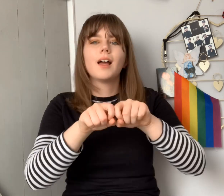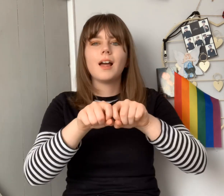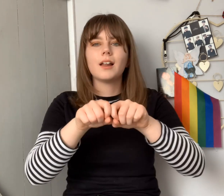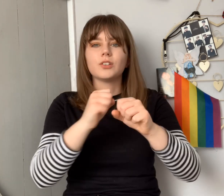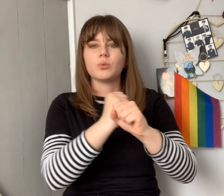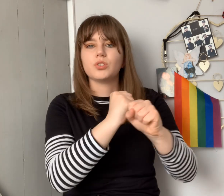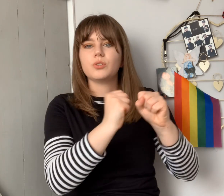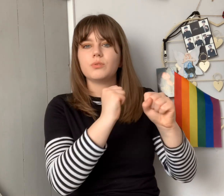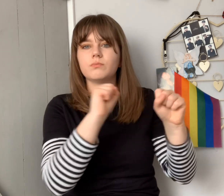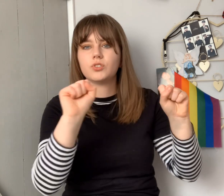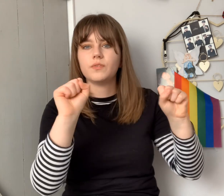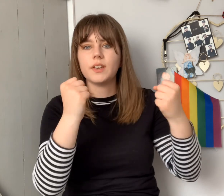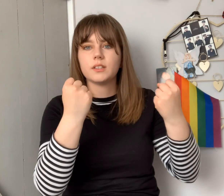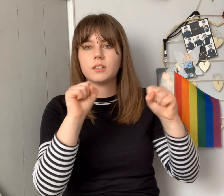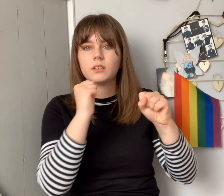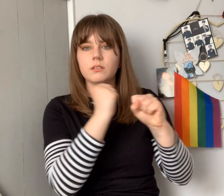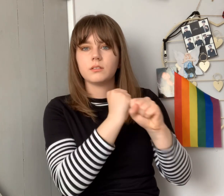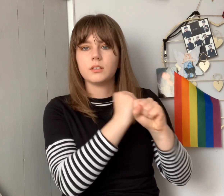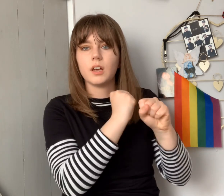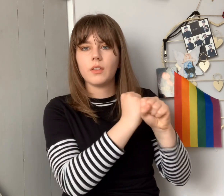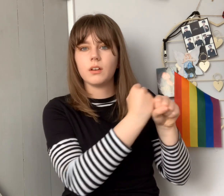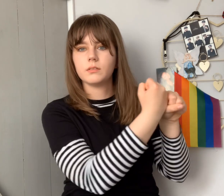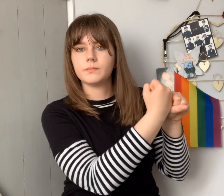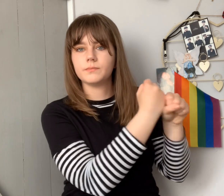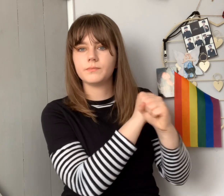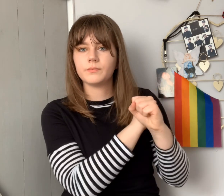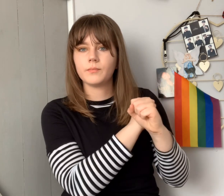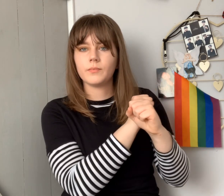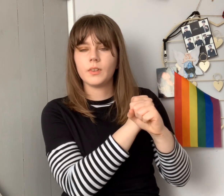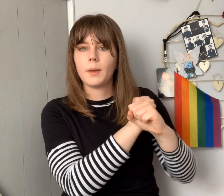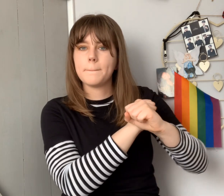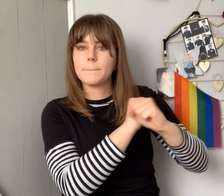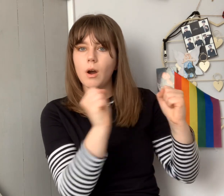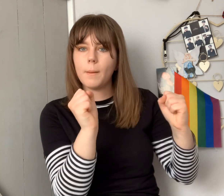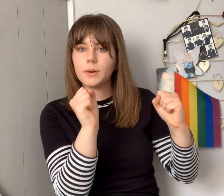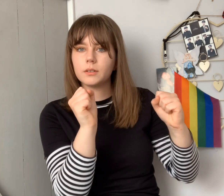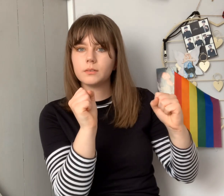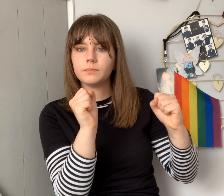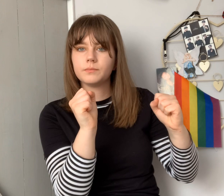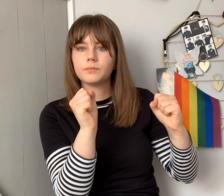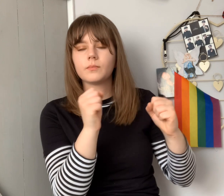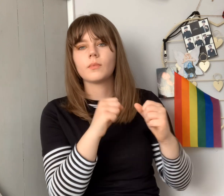So 2 fists together "pop"